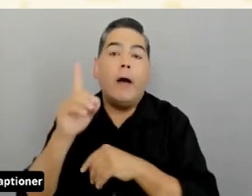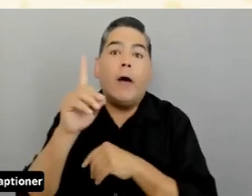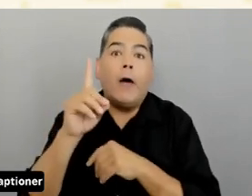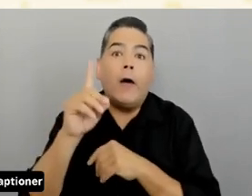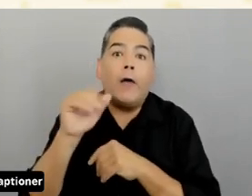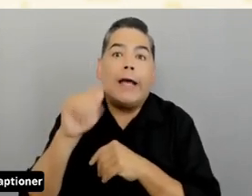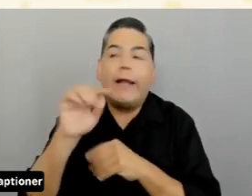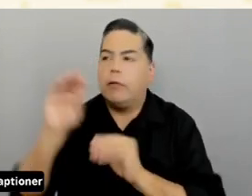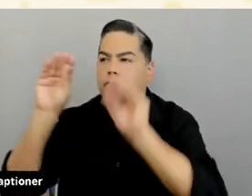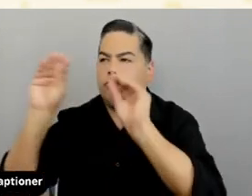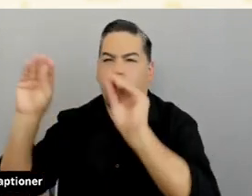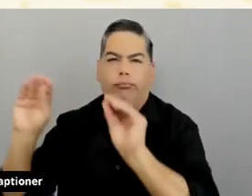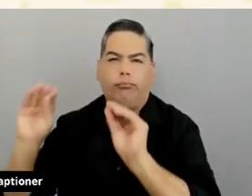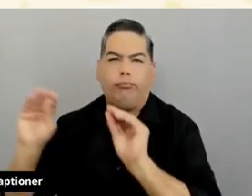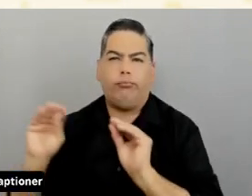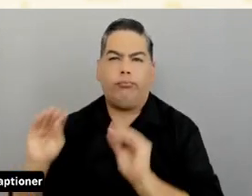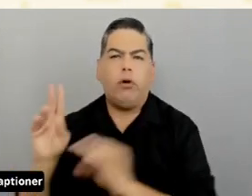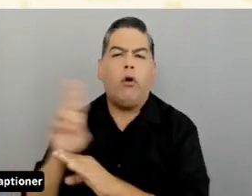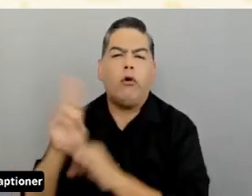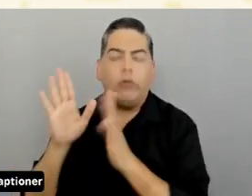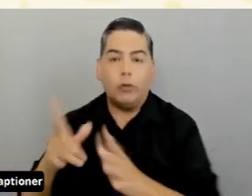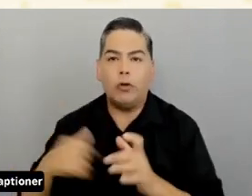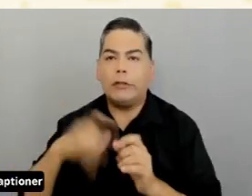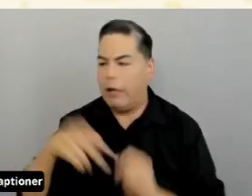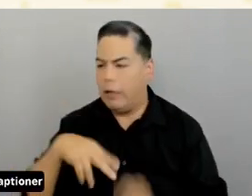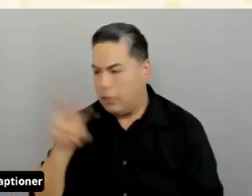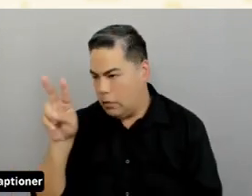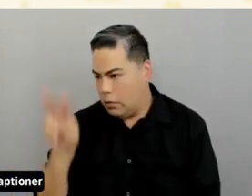that the user will be able to understand.